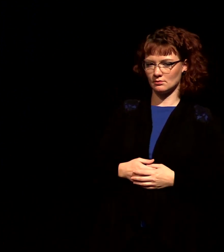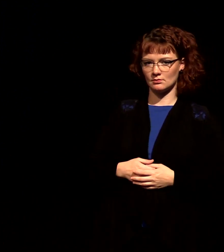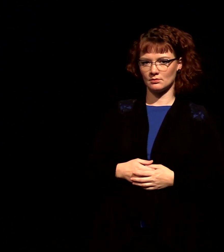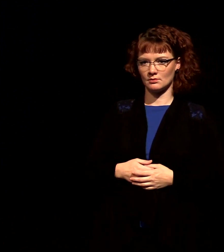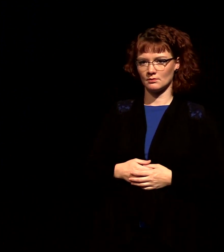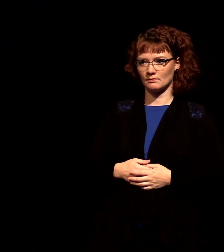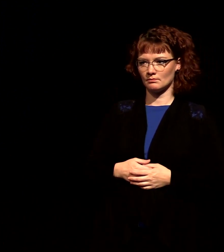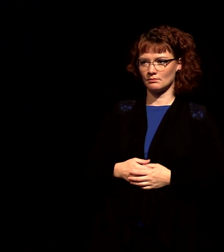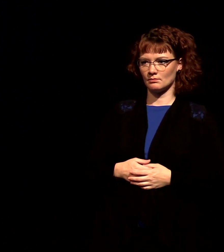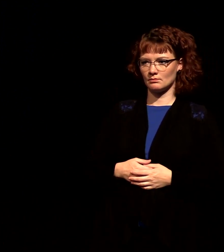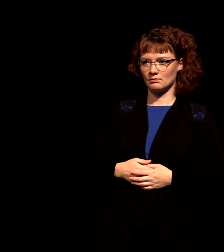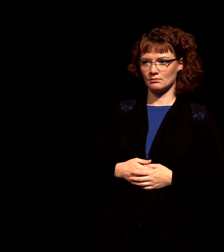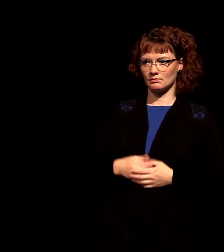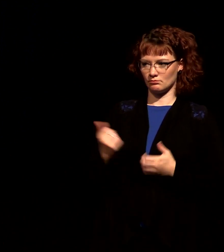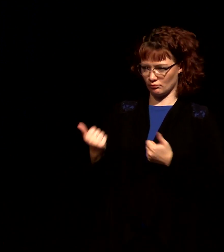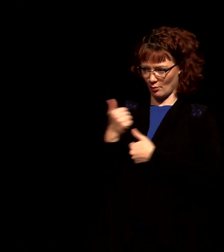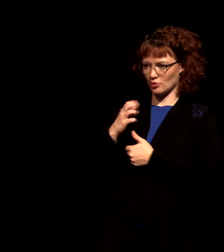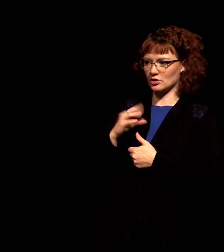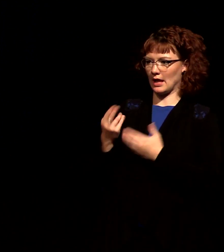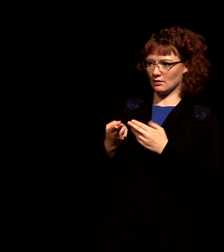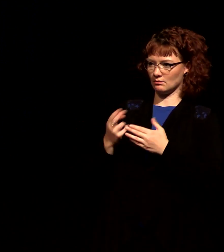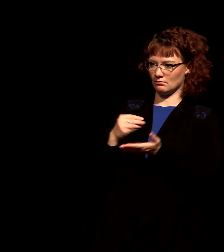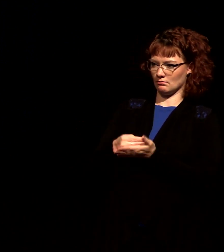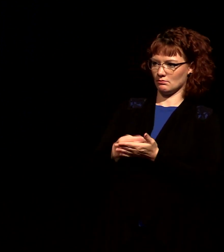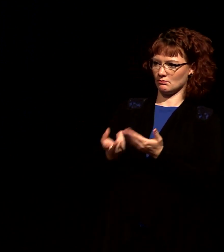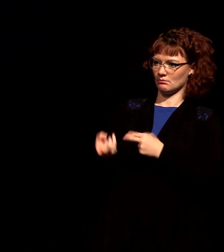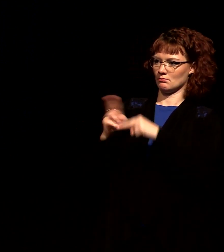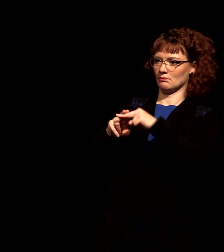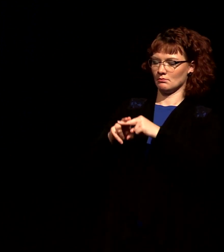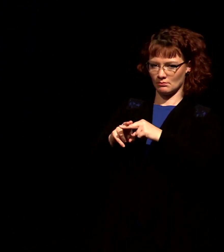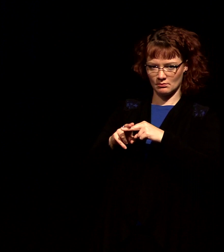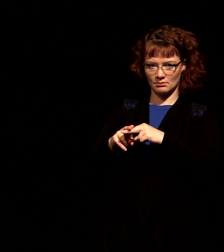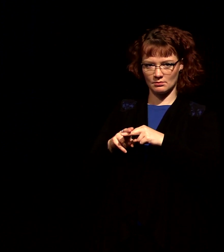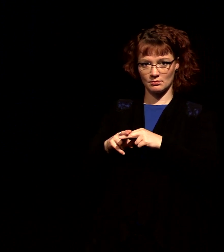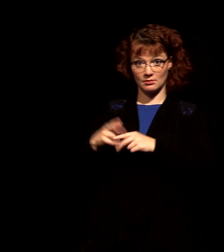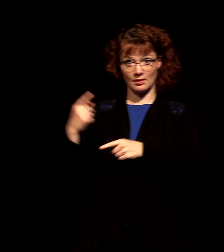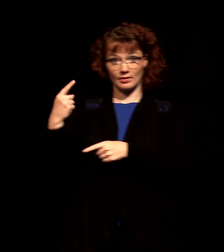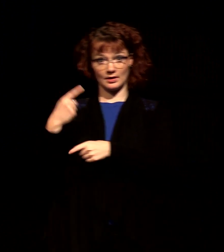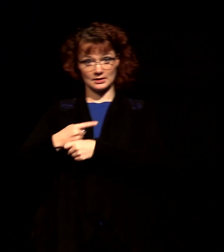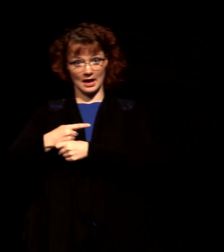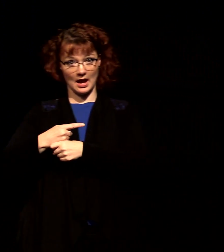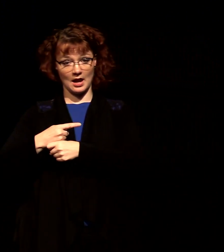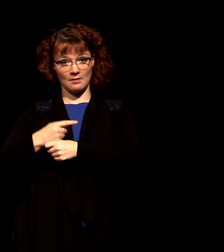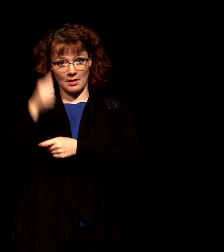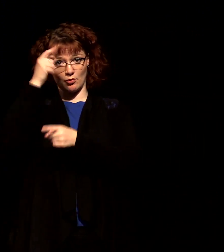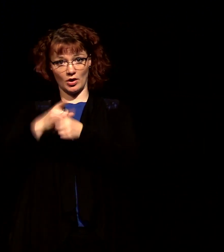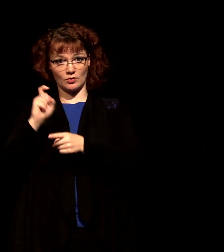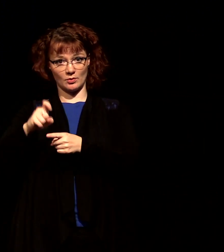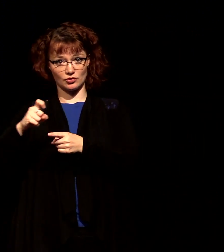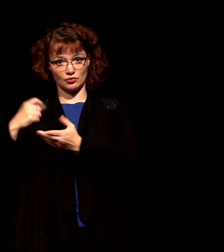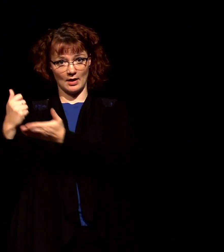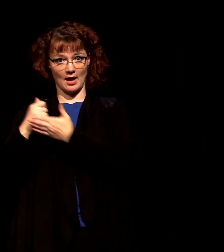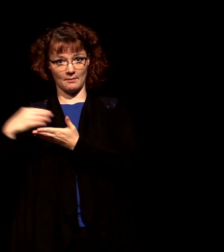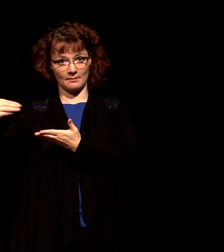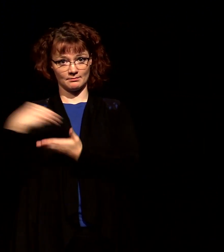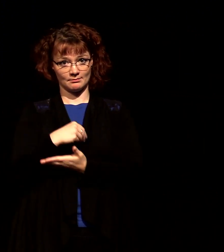to begin from this date. The very day that my brother was going to start making contributions towards our